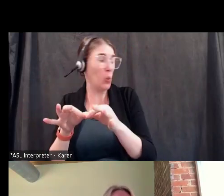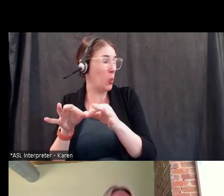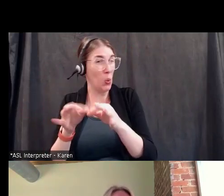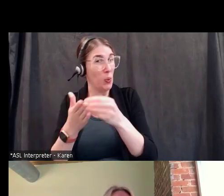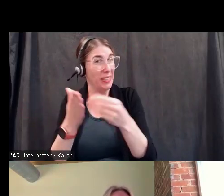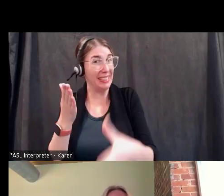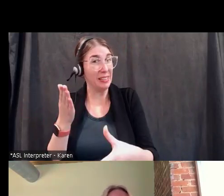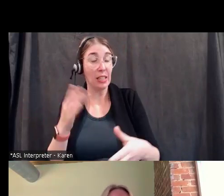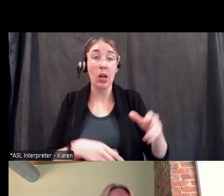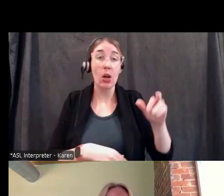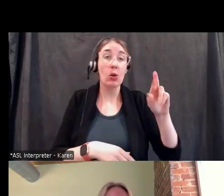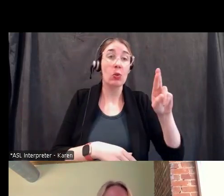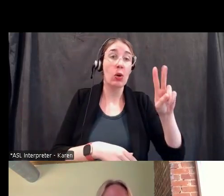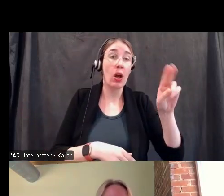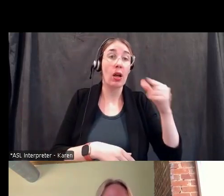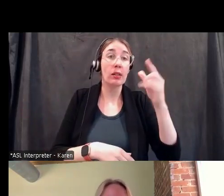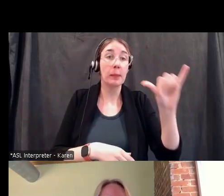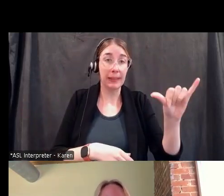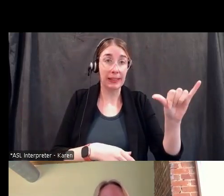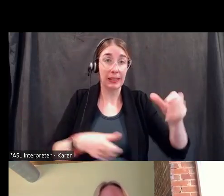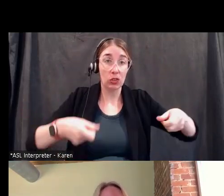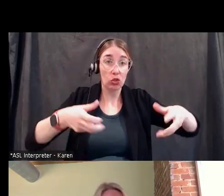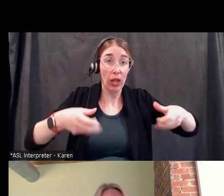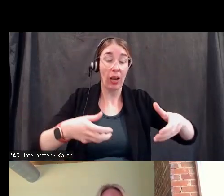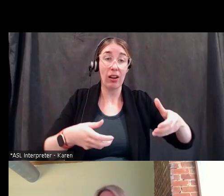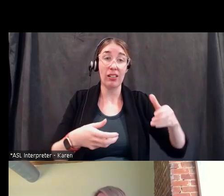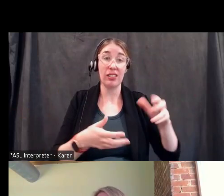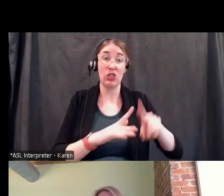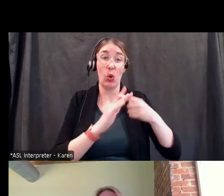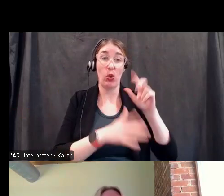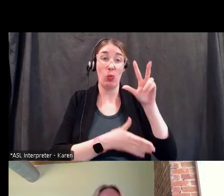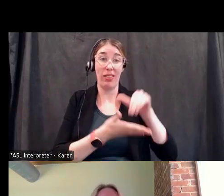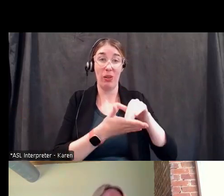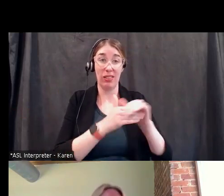they started probably about $3,000 and it only goes up from there depending on whatever your